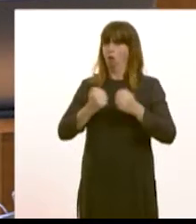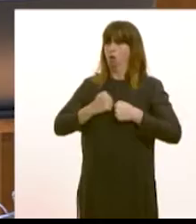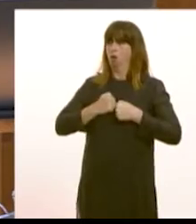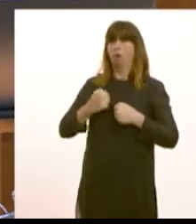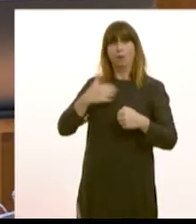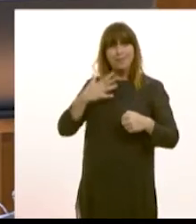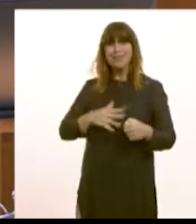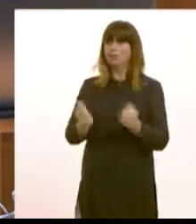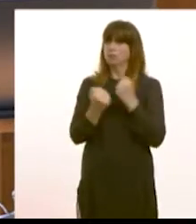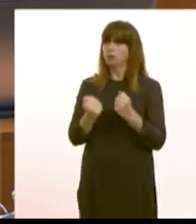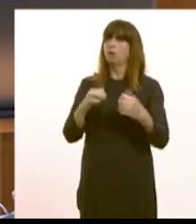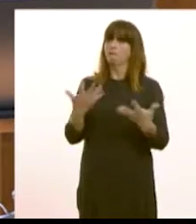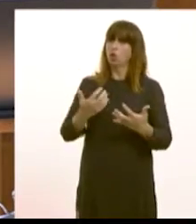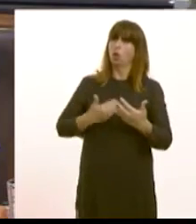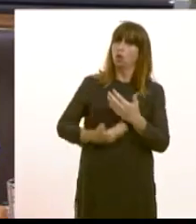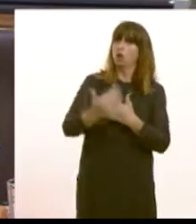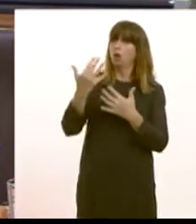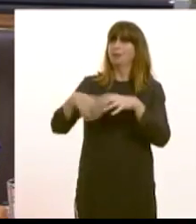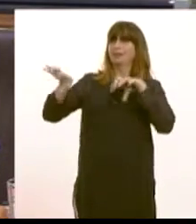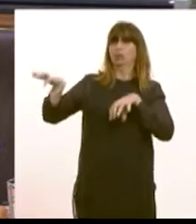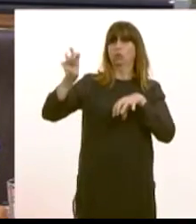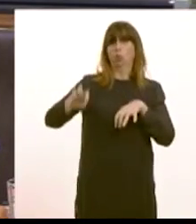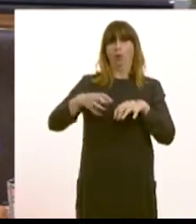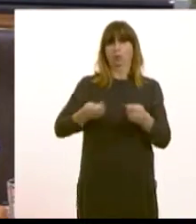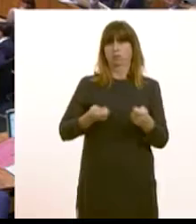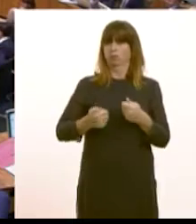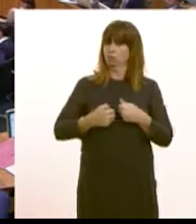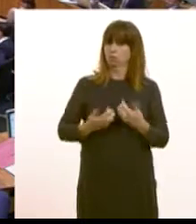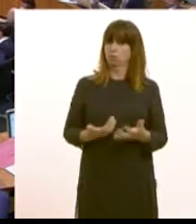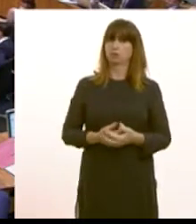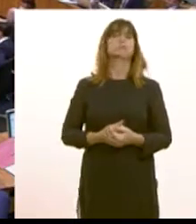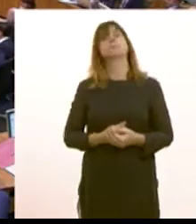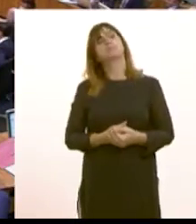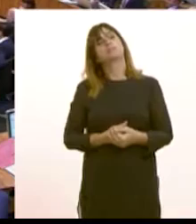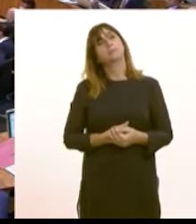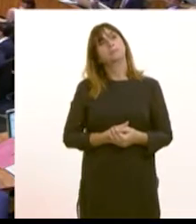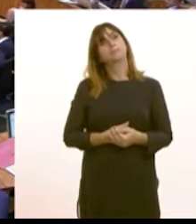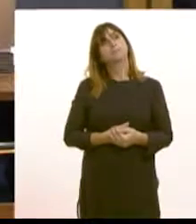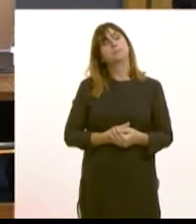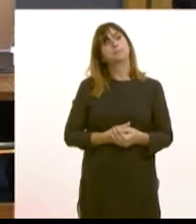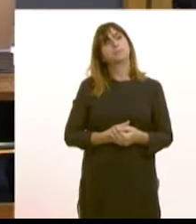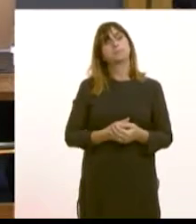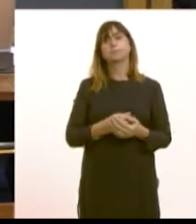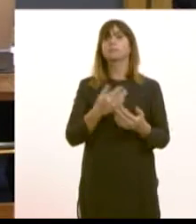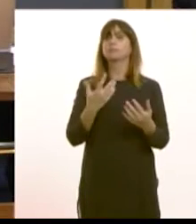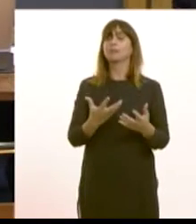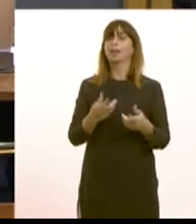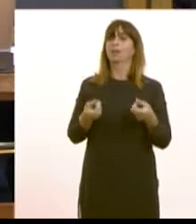for Wales. Y Llywydd / The Presiding Officer: The leader of the Welsh Conservatives, Andrew R.T. Davies. Andrew R.T. Davies: Thank you, Presiding Officer.